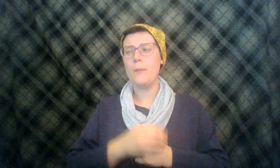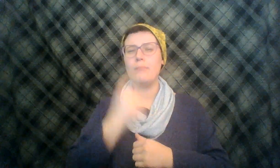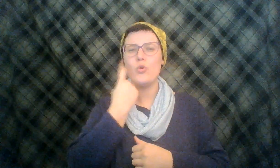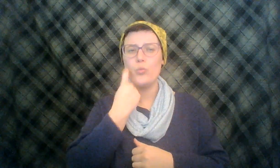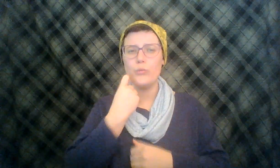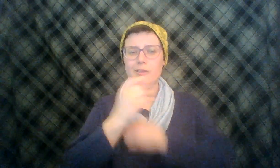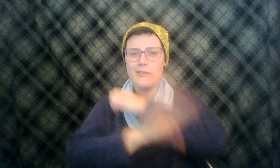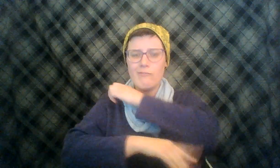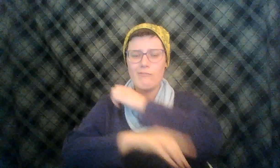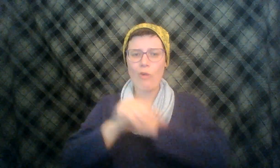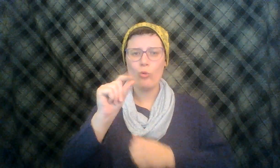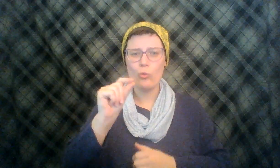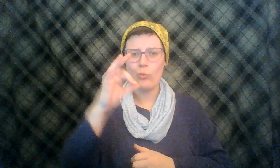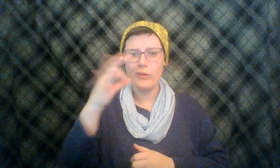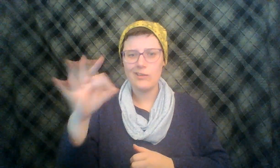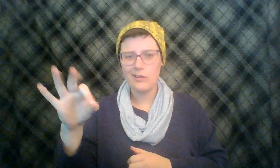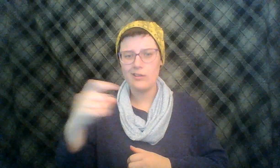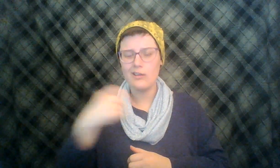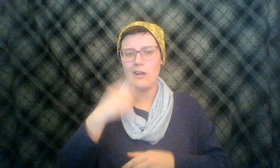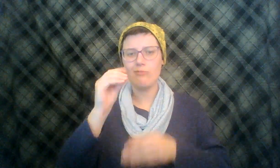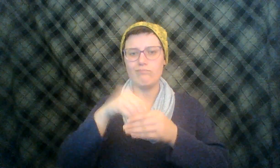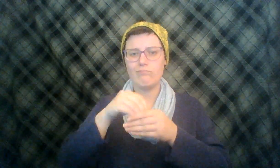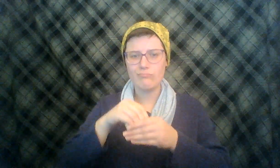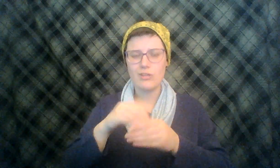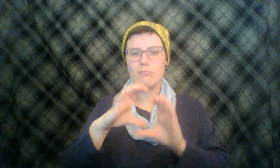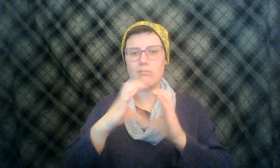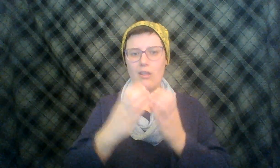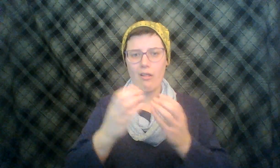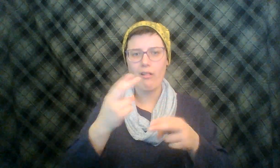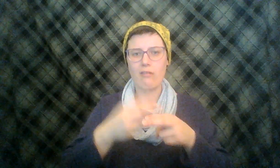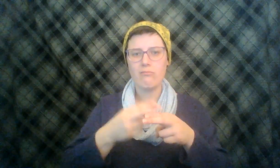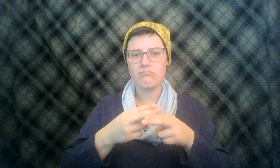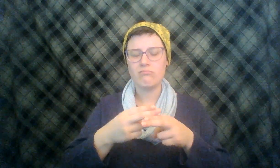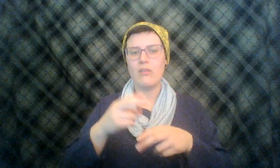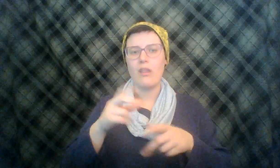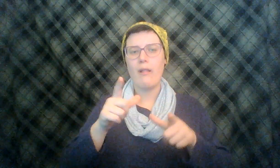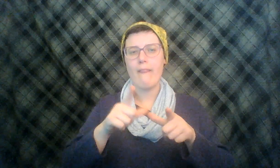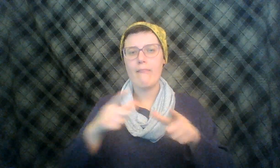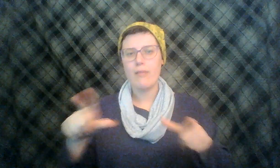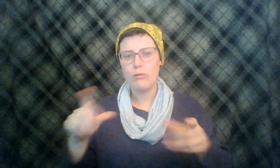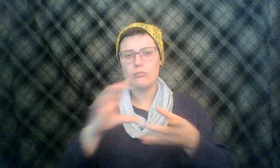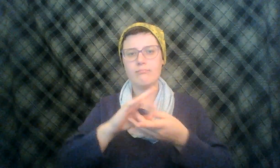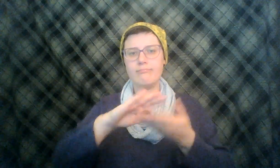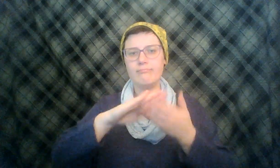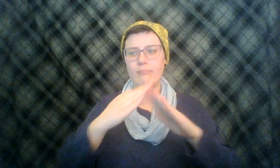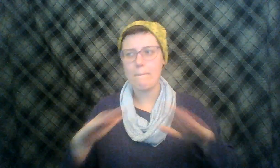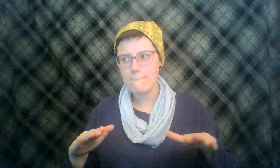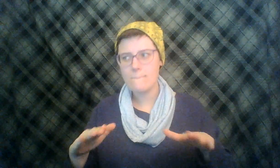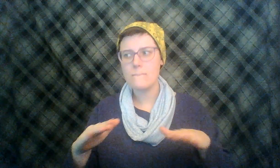In Fall 2019 I participated in Language of Peace,